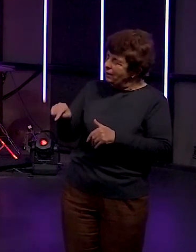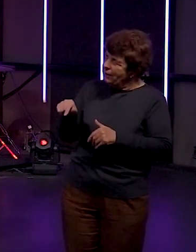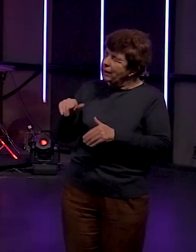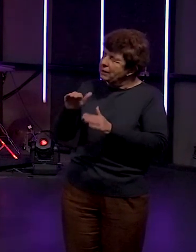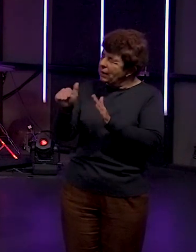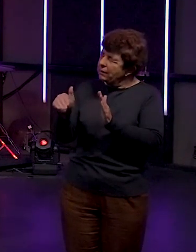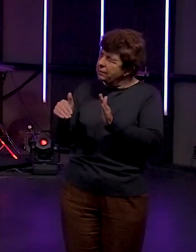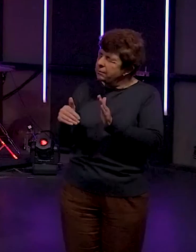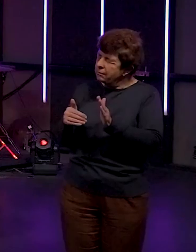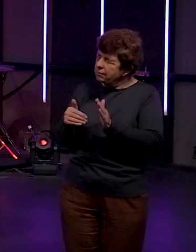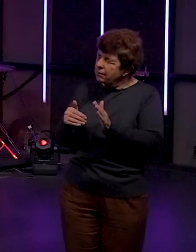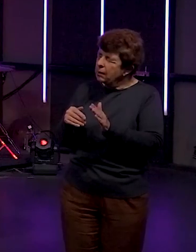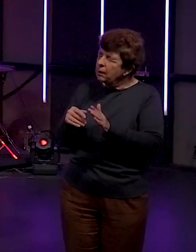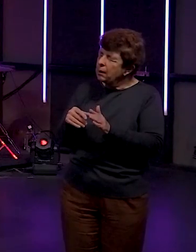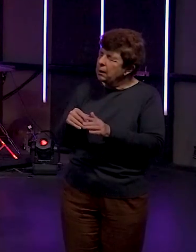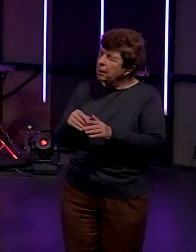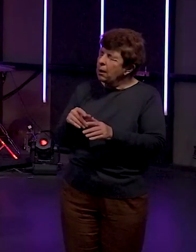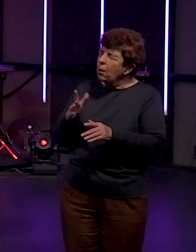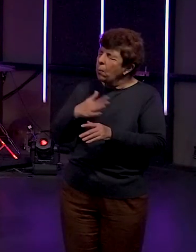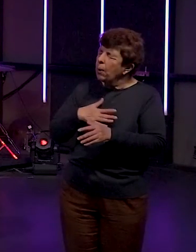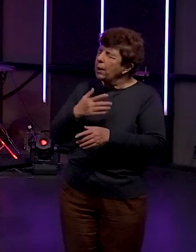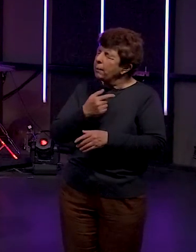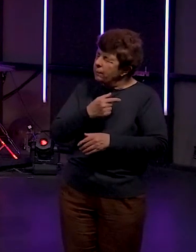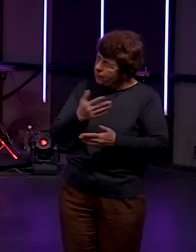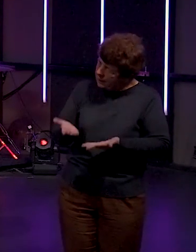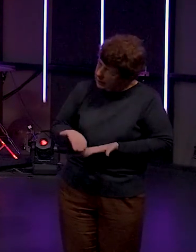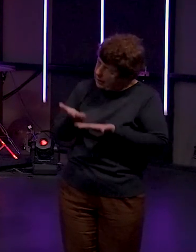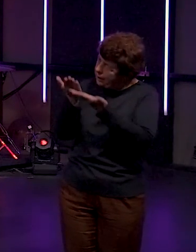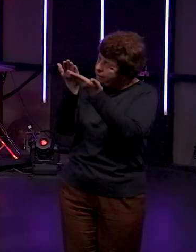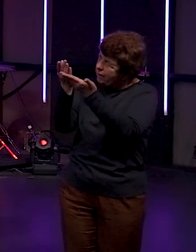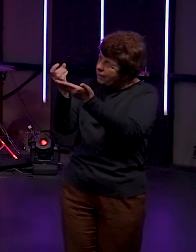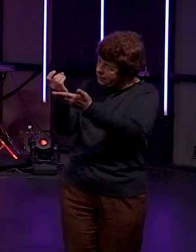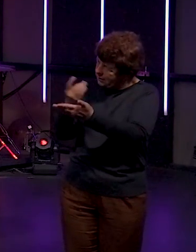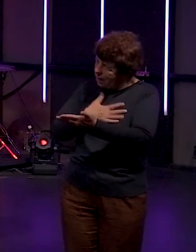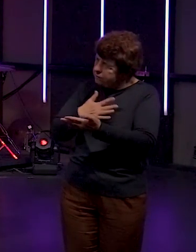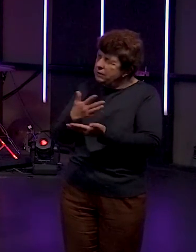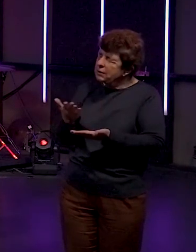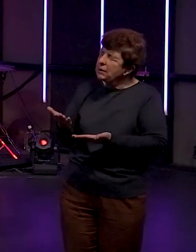we would submit ourselves, we would commit ourselves, we'd consecrate